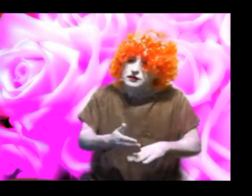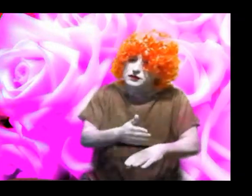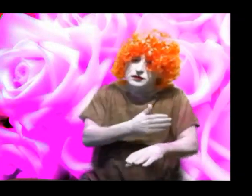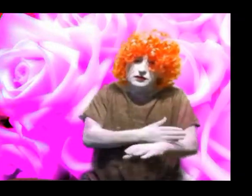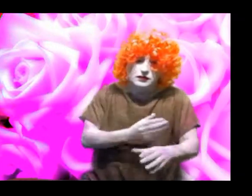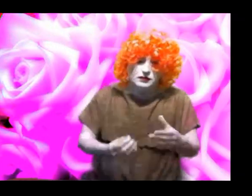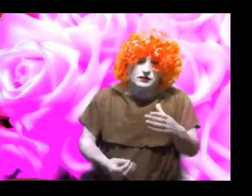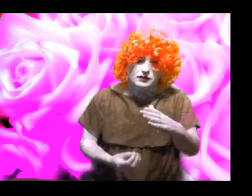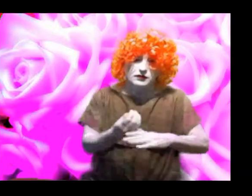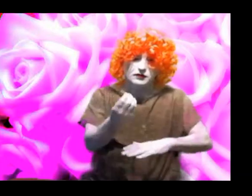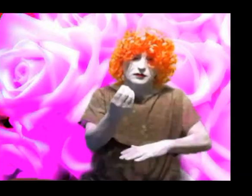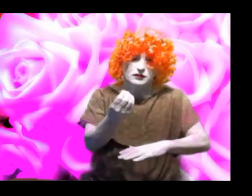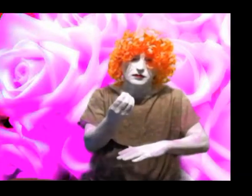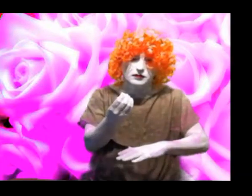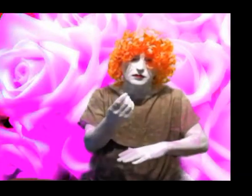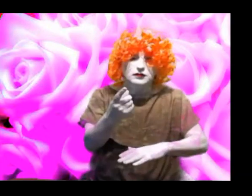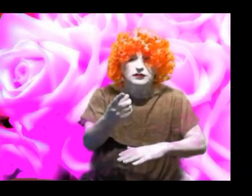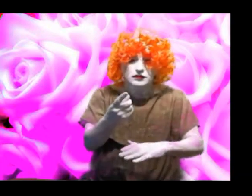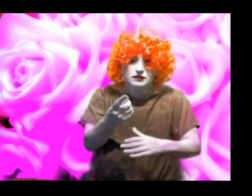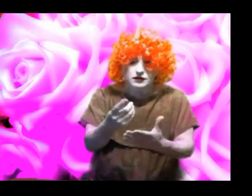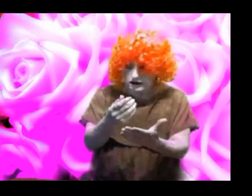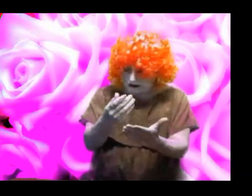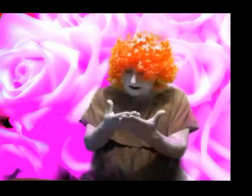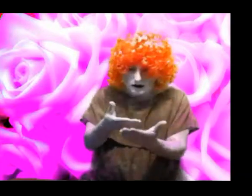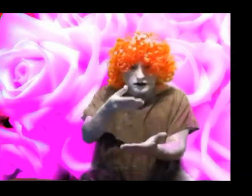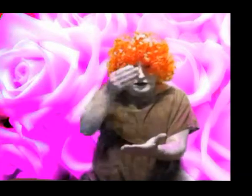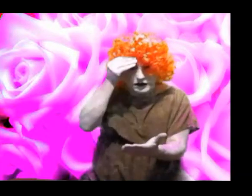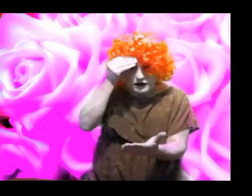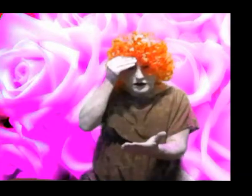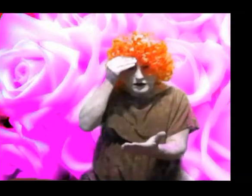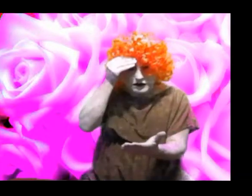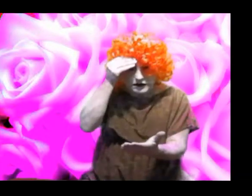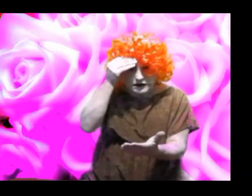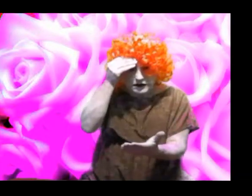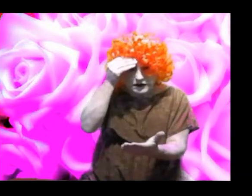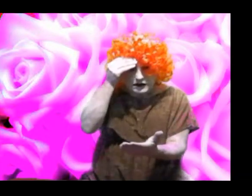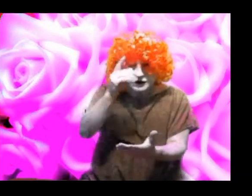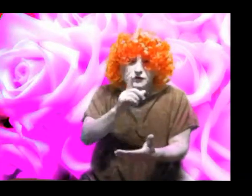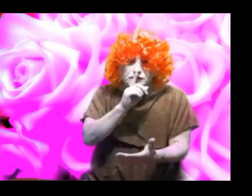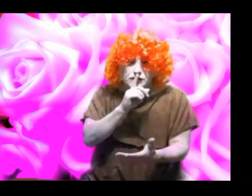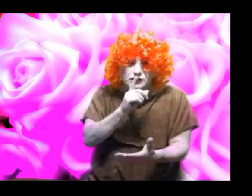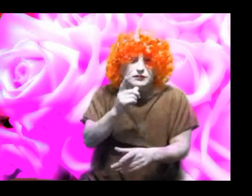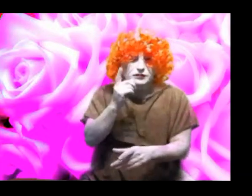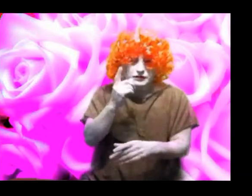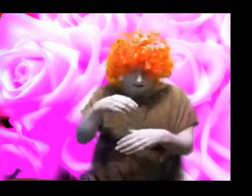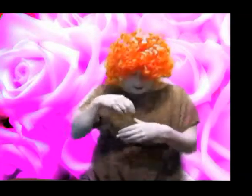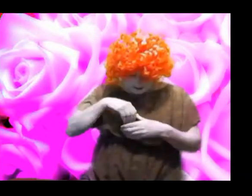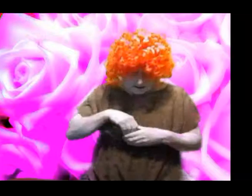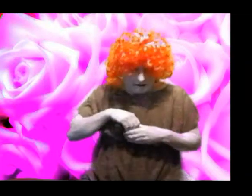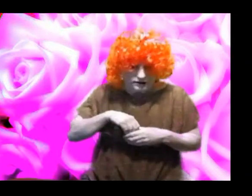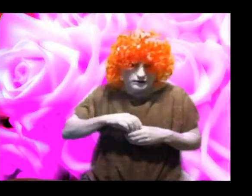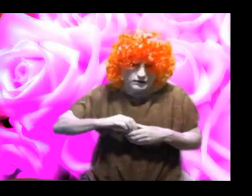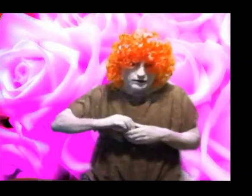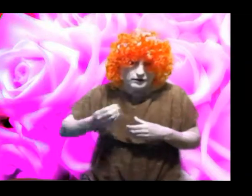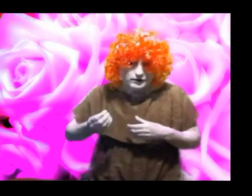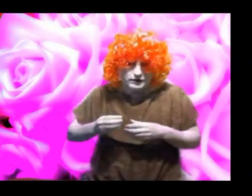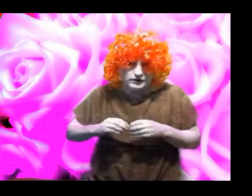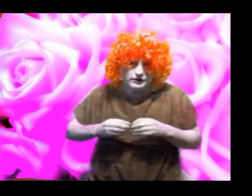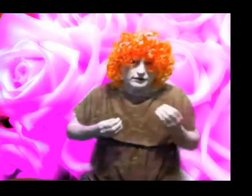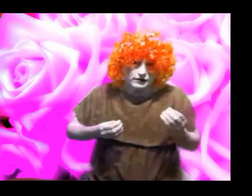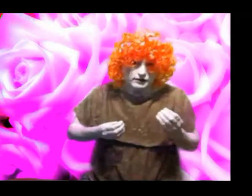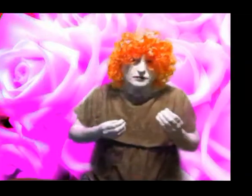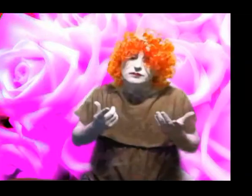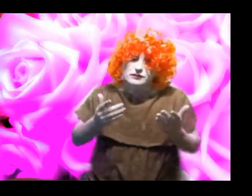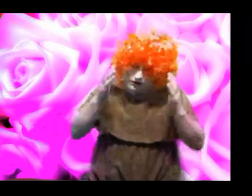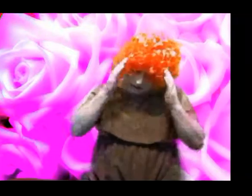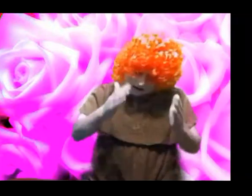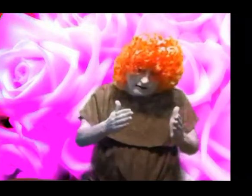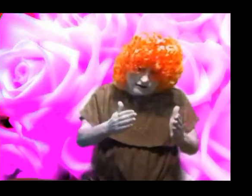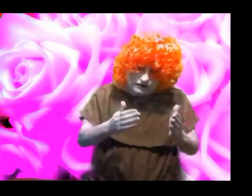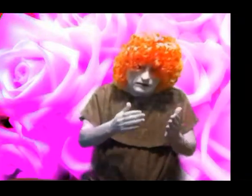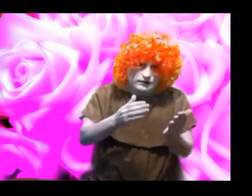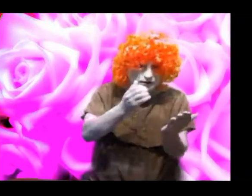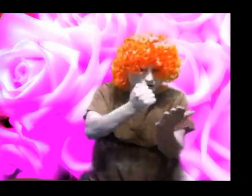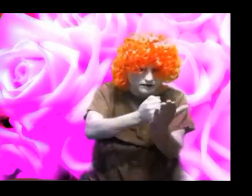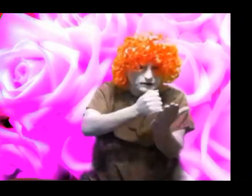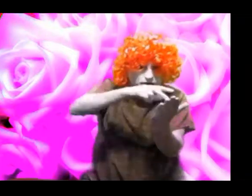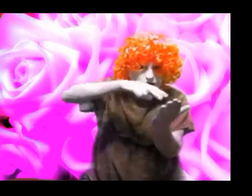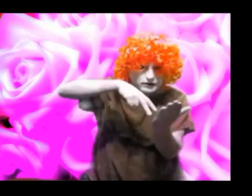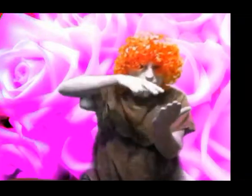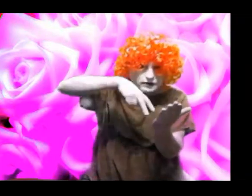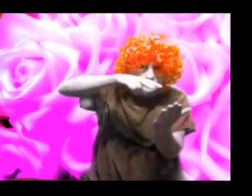when you learn, its just people unlocking the secrets that are already there, pay attention and study for your own development